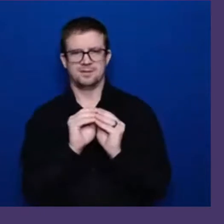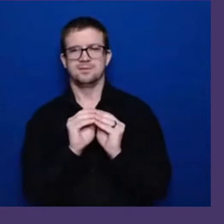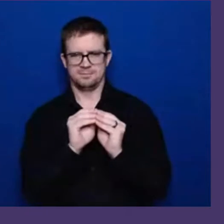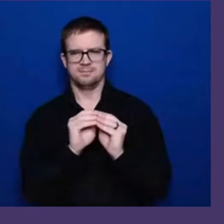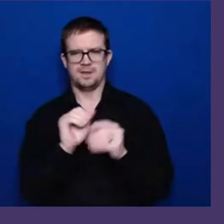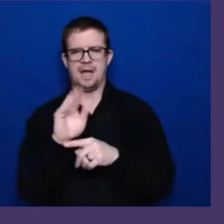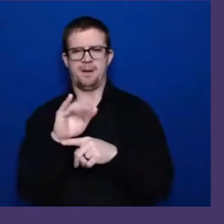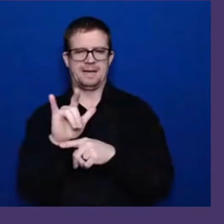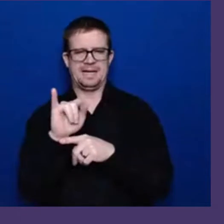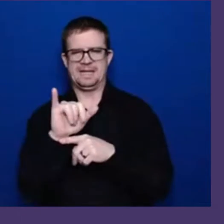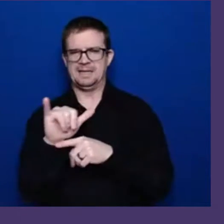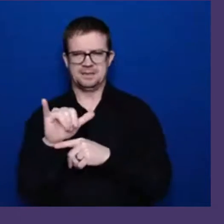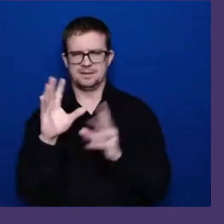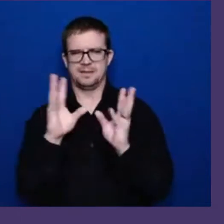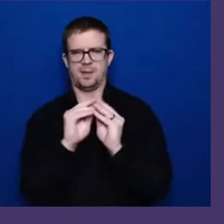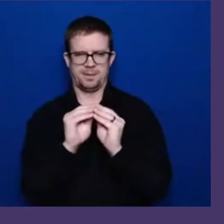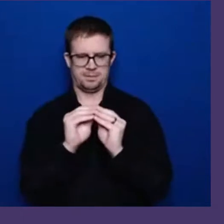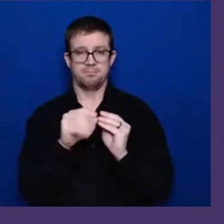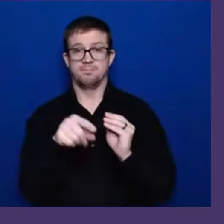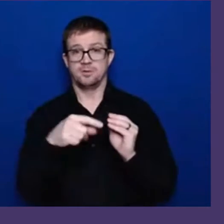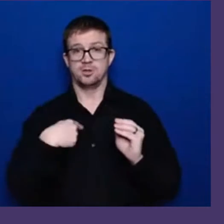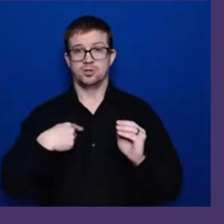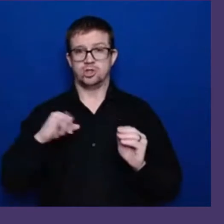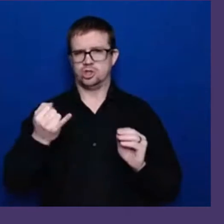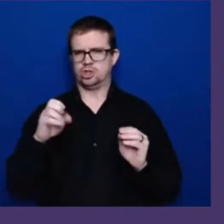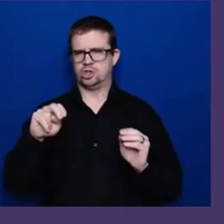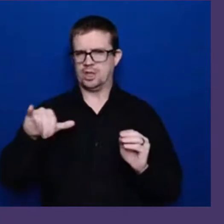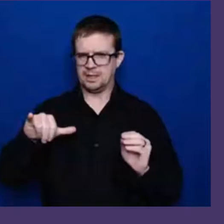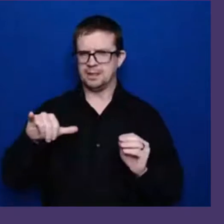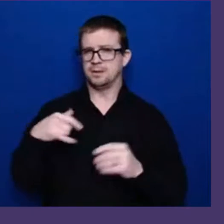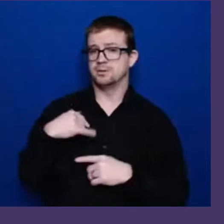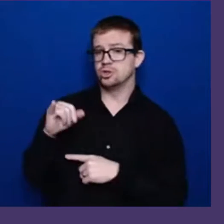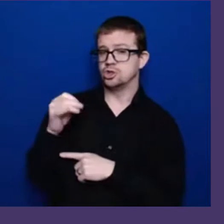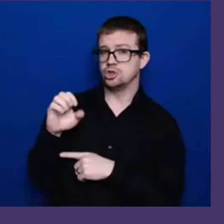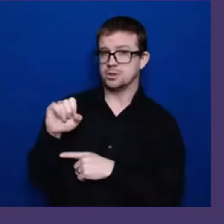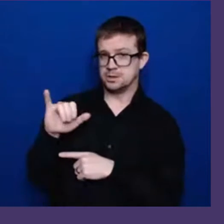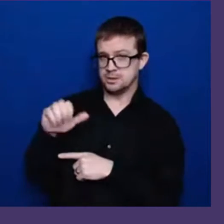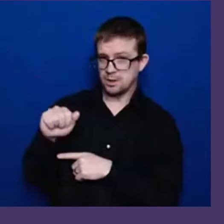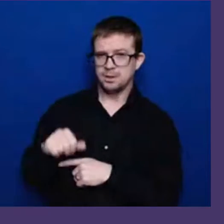Jenny Lay-Flurrie: Still. Jessica Rafuse: Still Jessica. Jenny, it's been a good day.